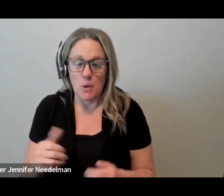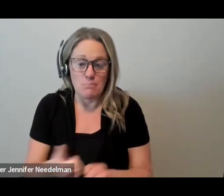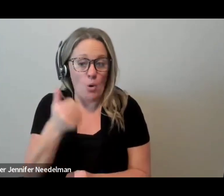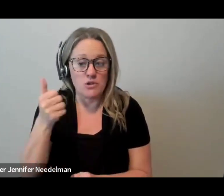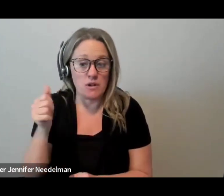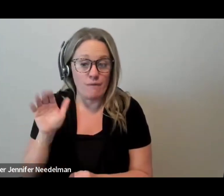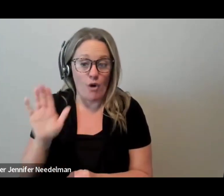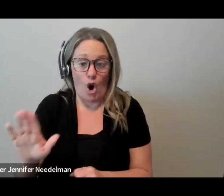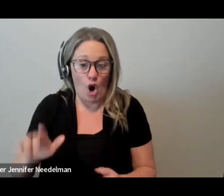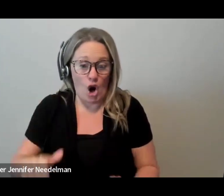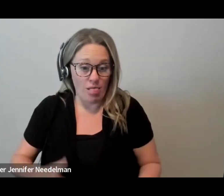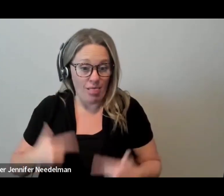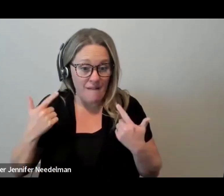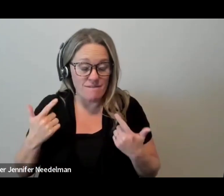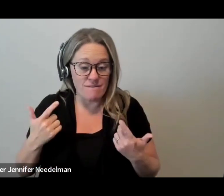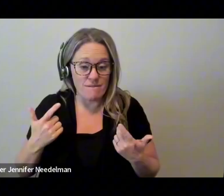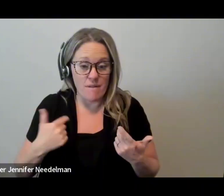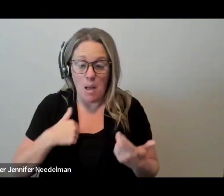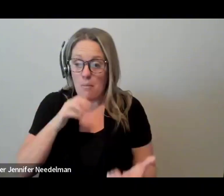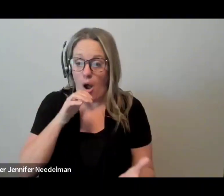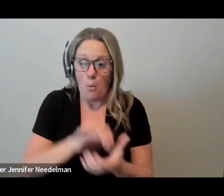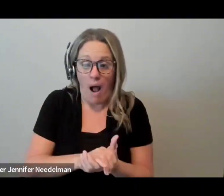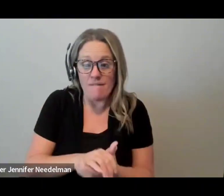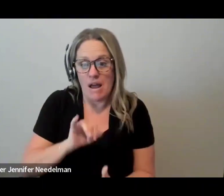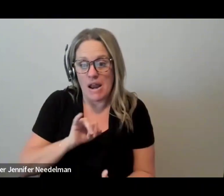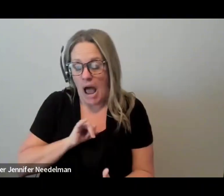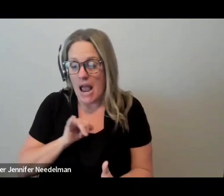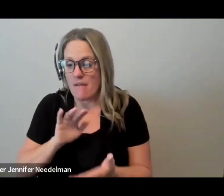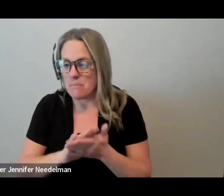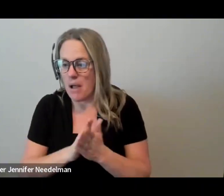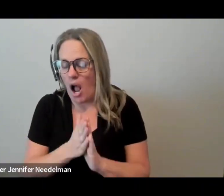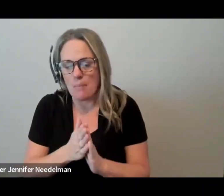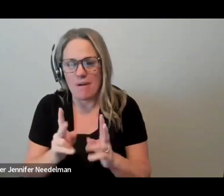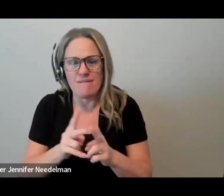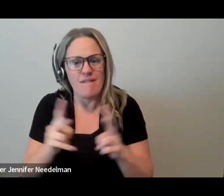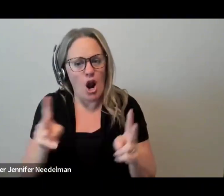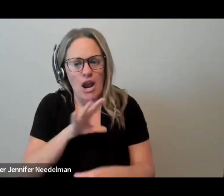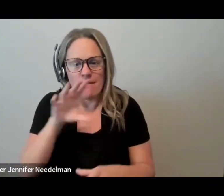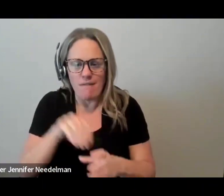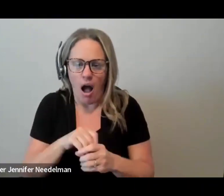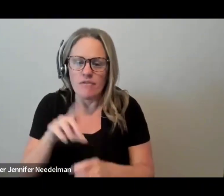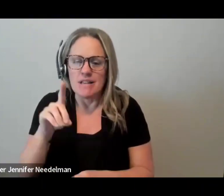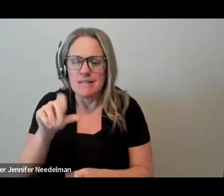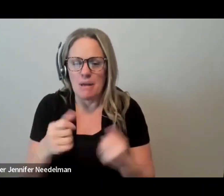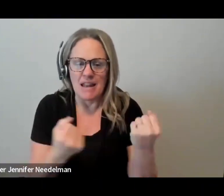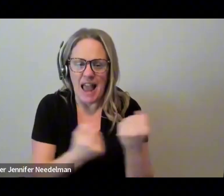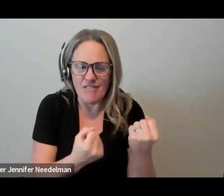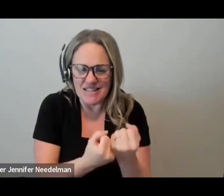we've been extremely, my wife and I have been extremely involved in disability advocacy, selfishly for her,